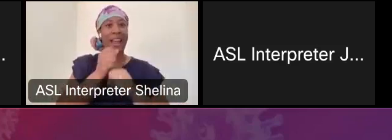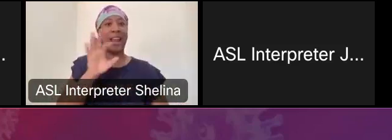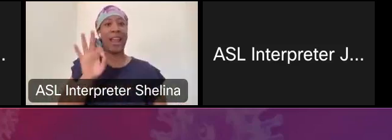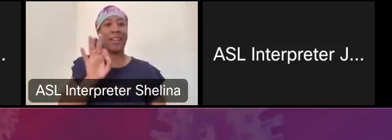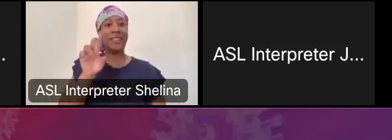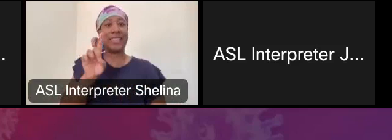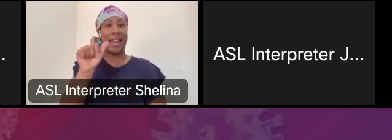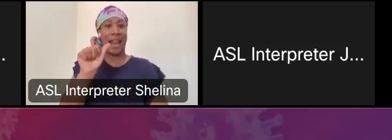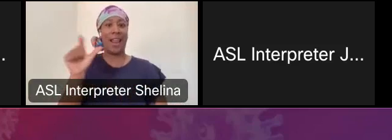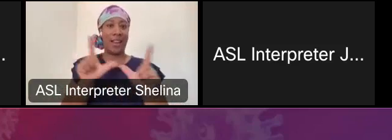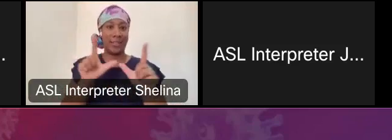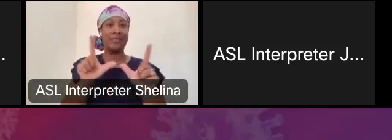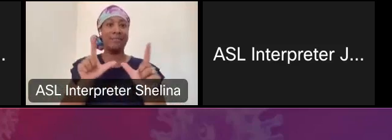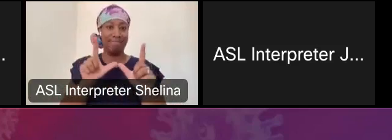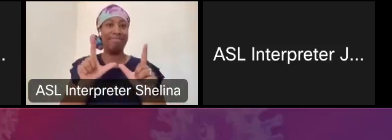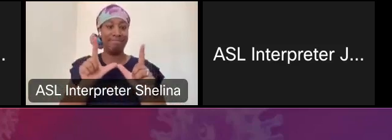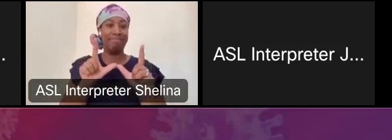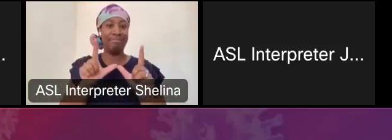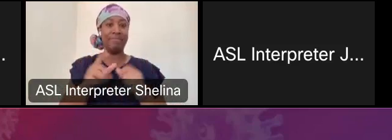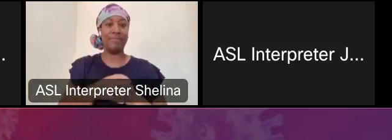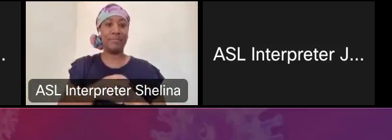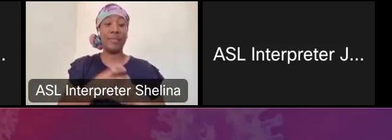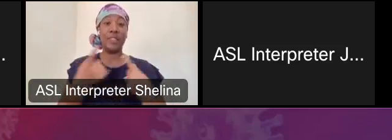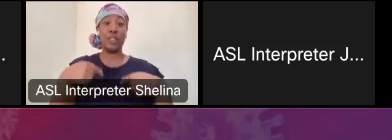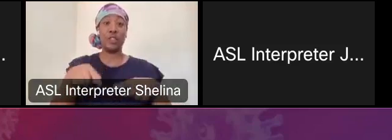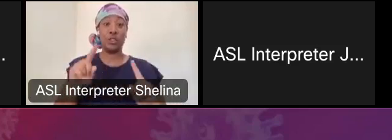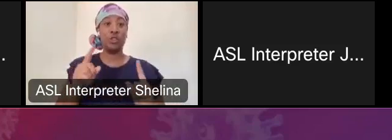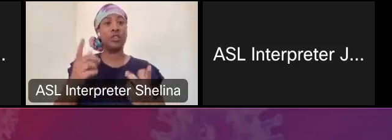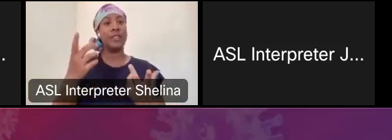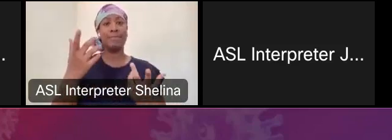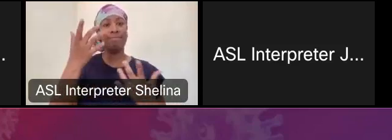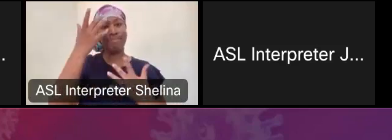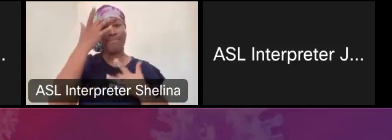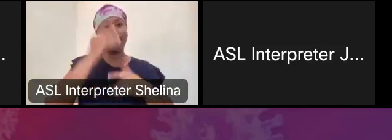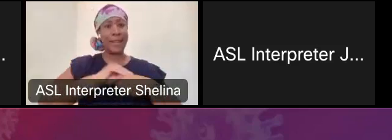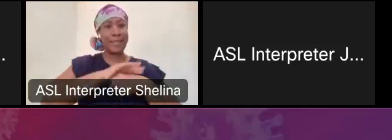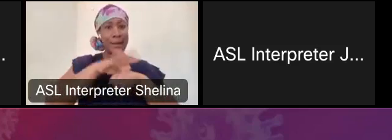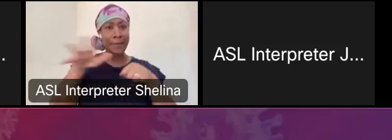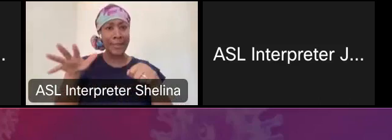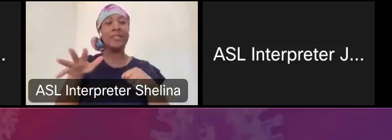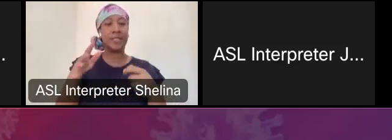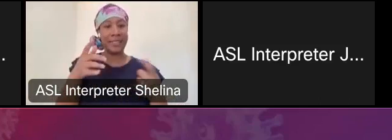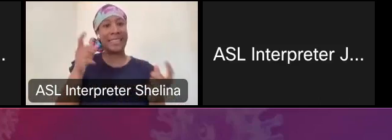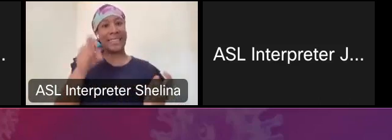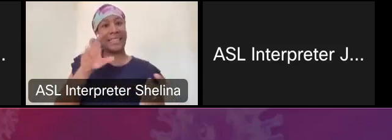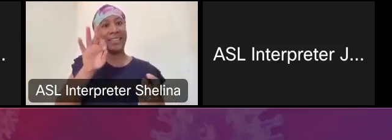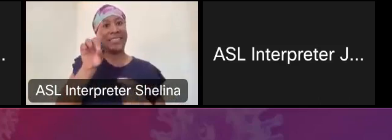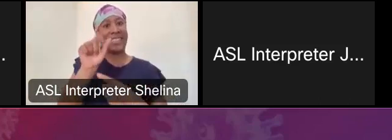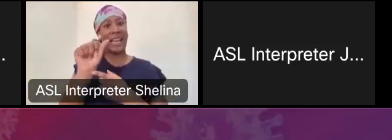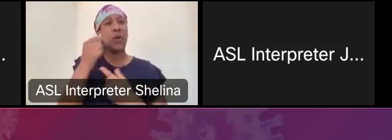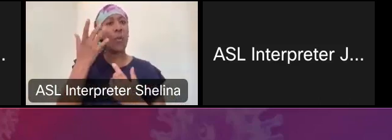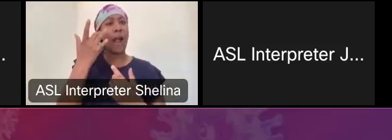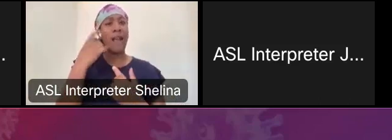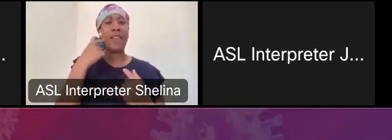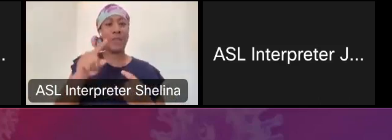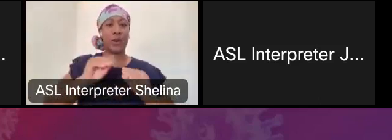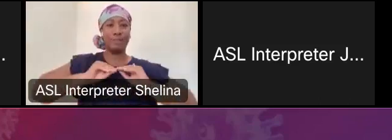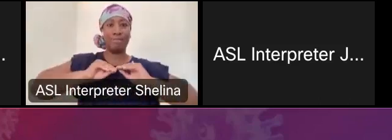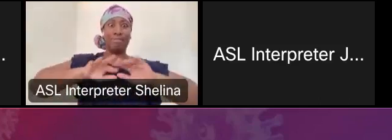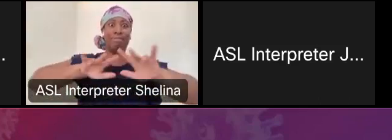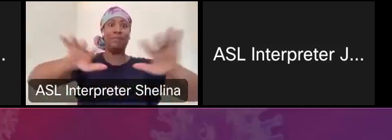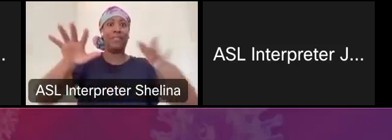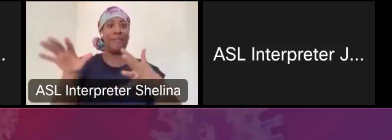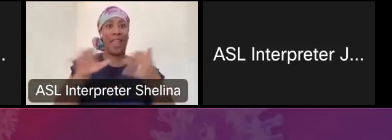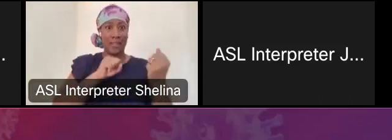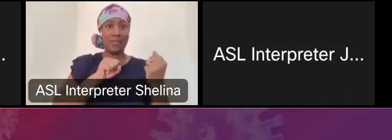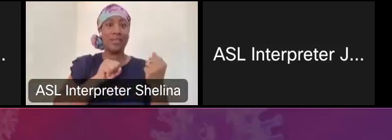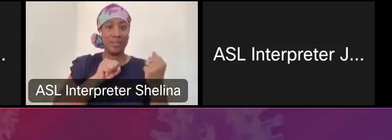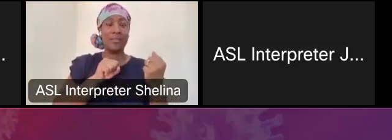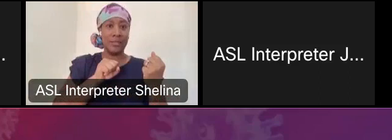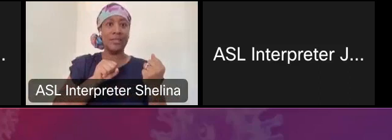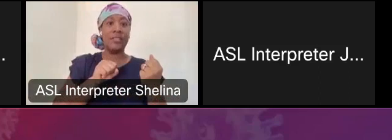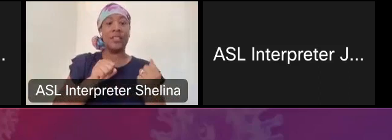Authorization is used in pandemic disasters, like, cover 19 in order to get a remedy out to all of us as quickly as possible. And to make sure it is safe.